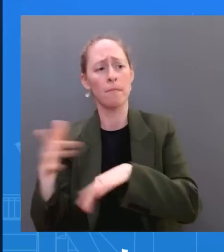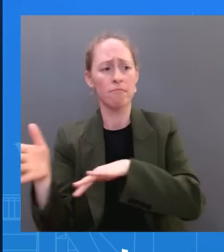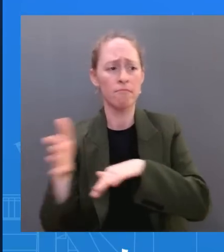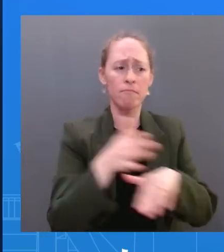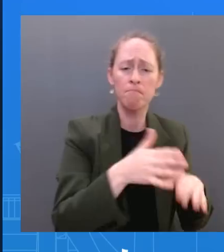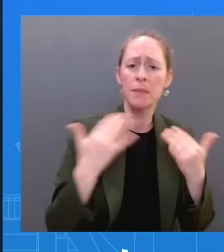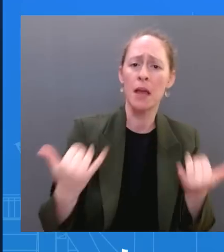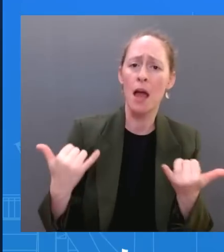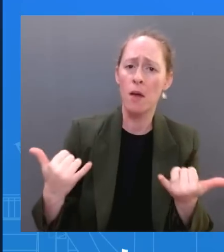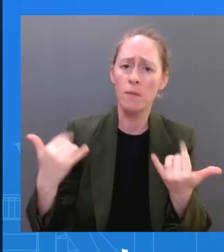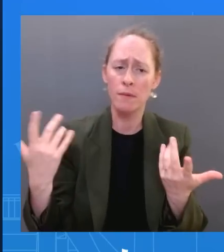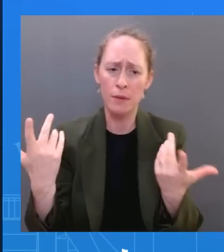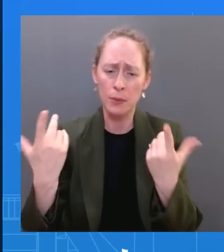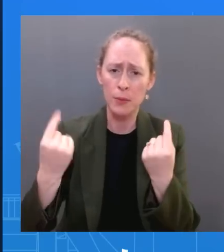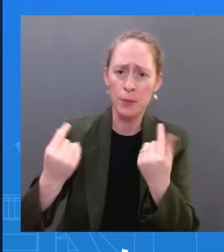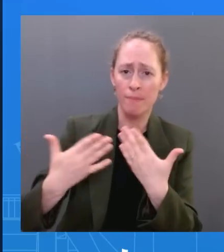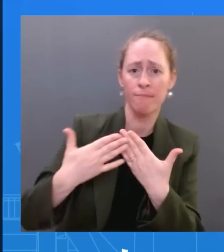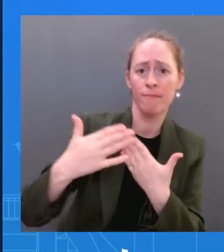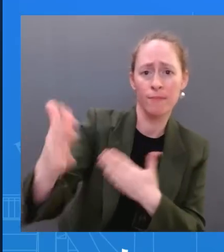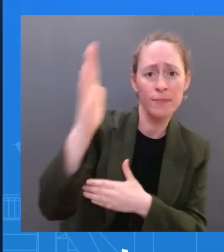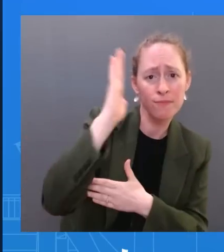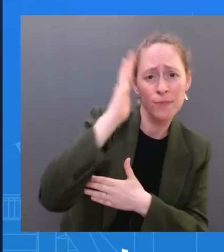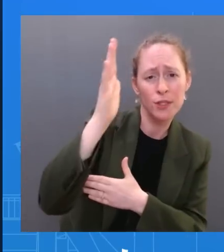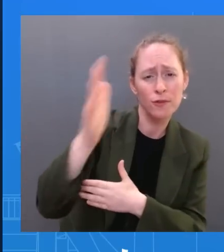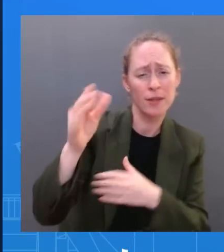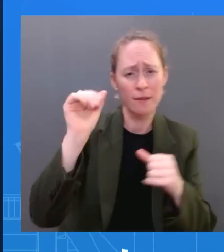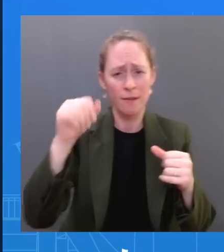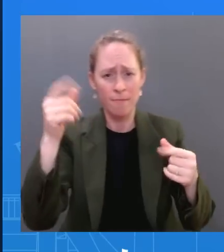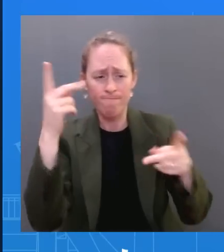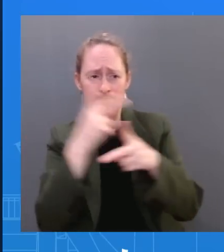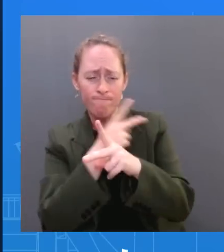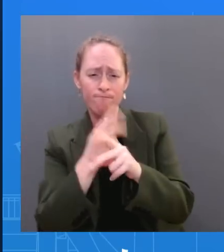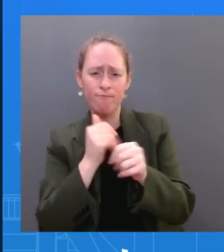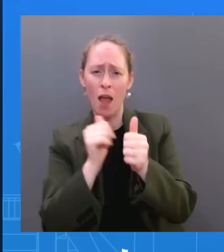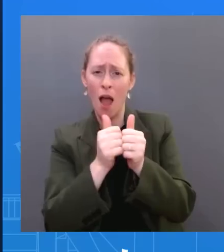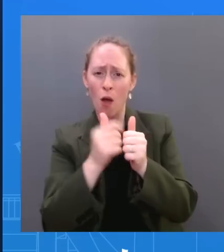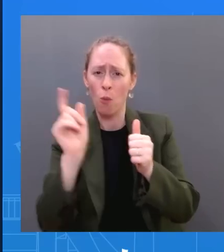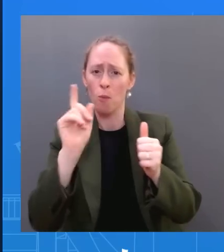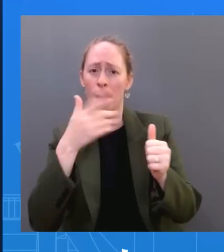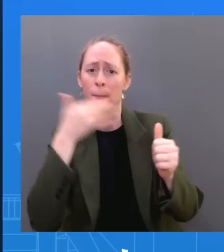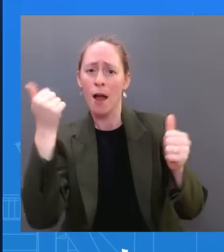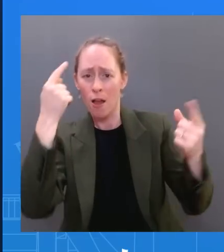that still operate in a number of countries; challenges in the ongoing conflict in Syria;